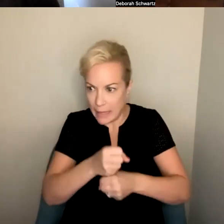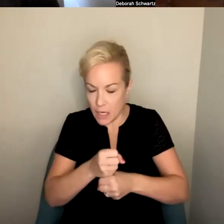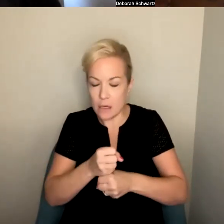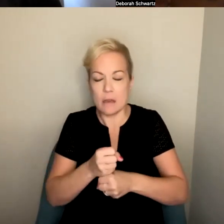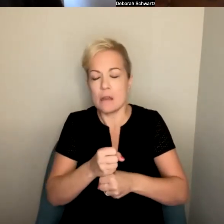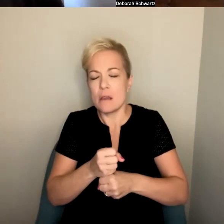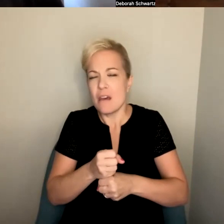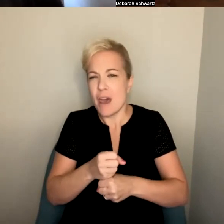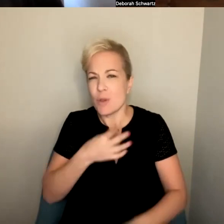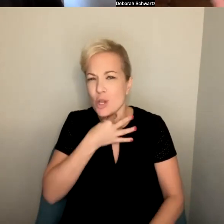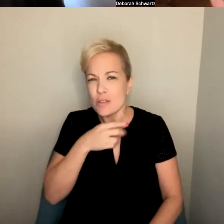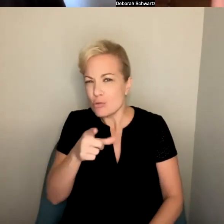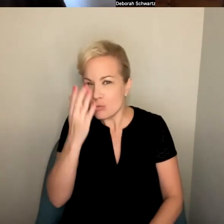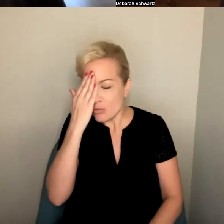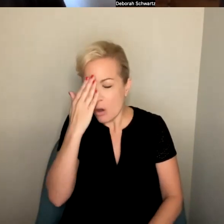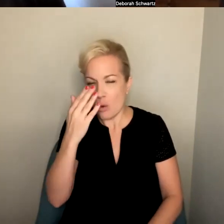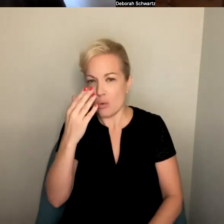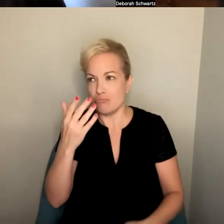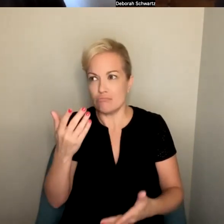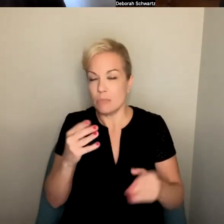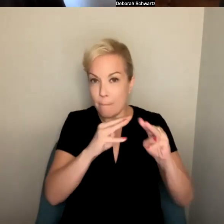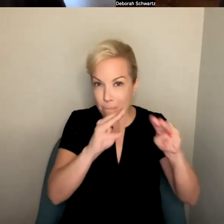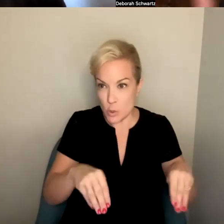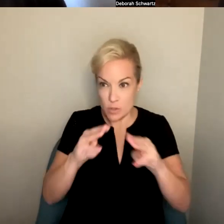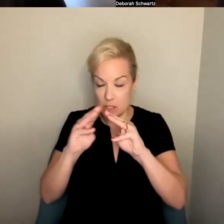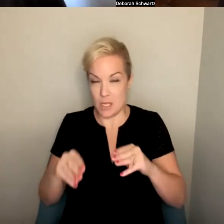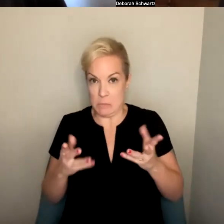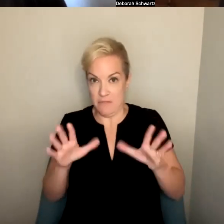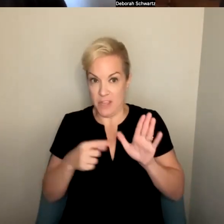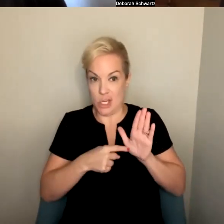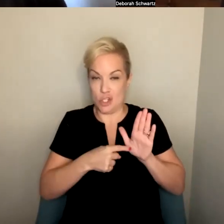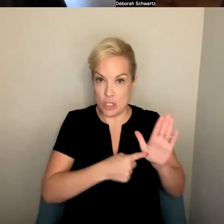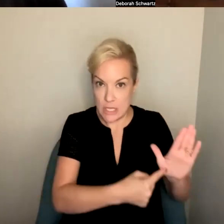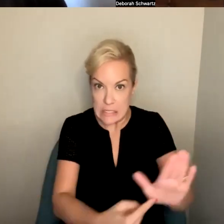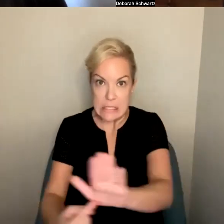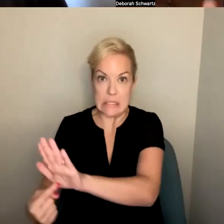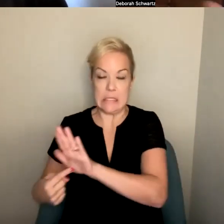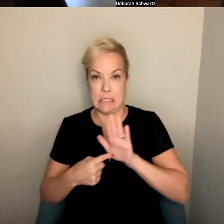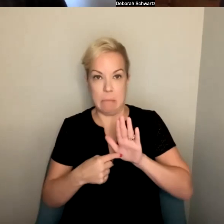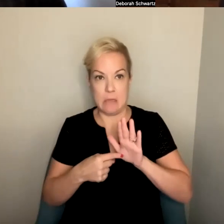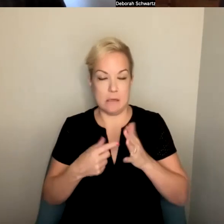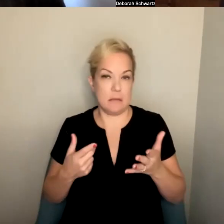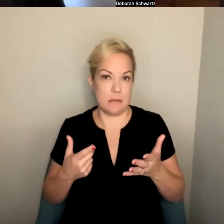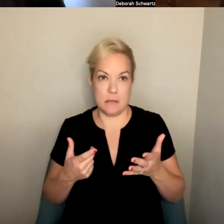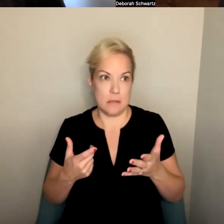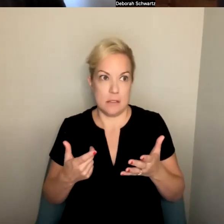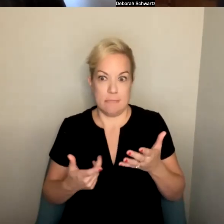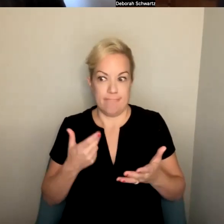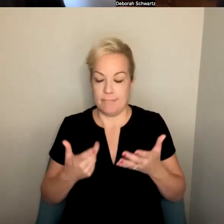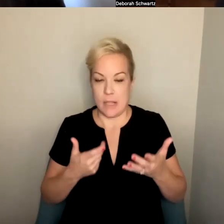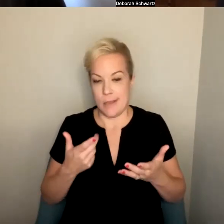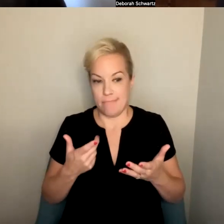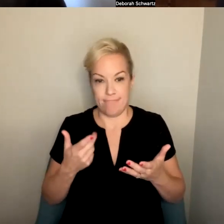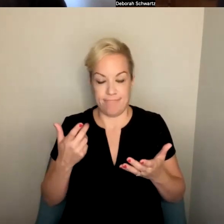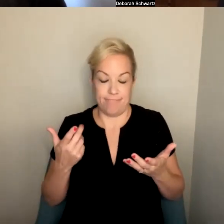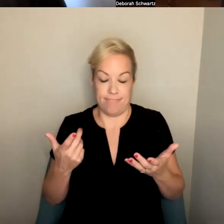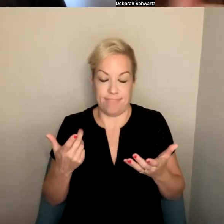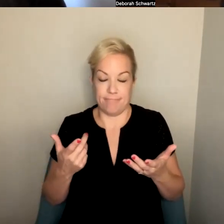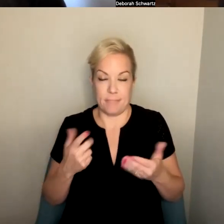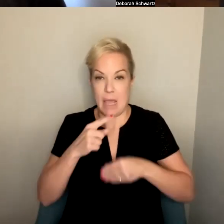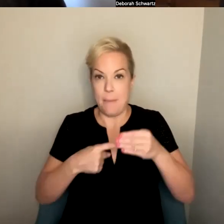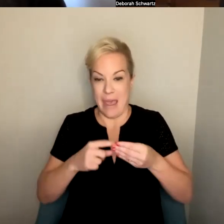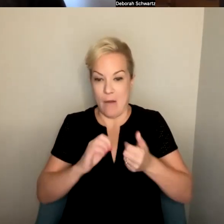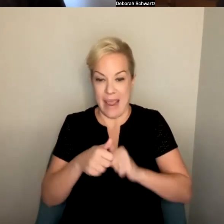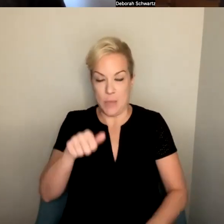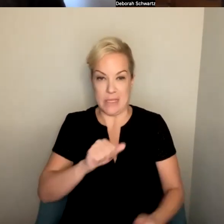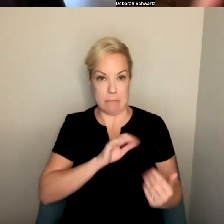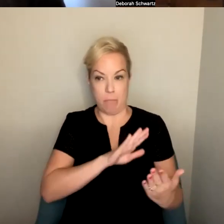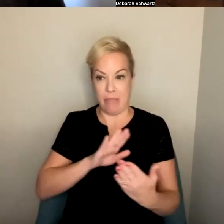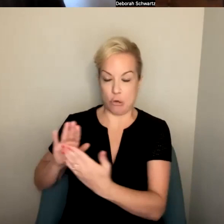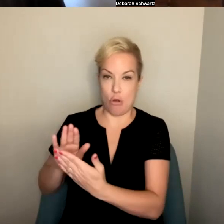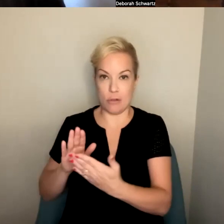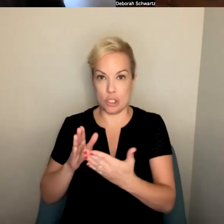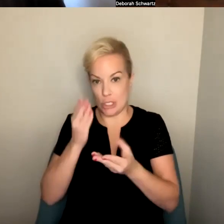that have actually done exhibitions in which even this methodology begins to be shared, and you know